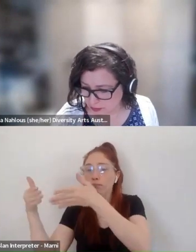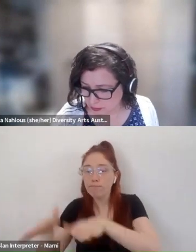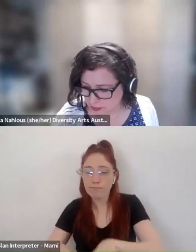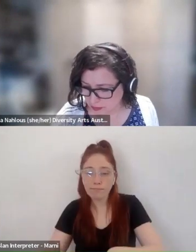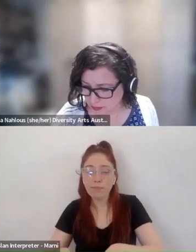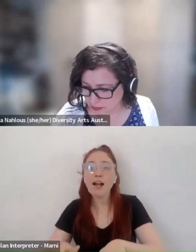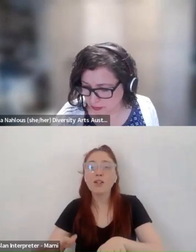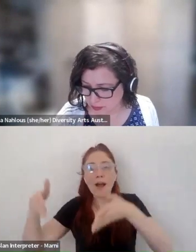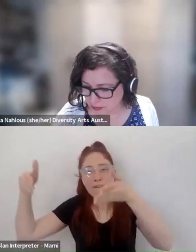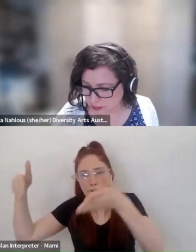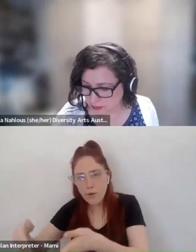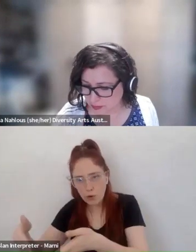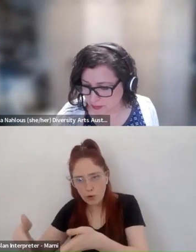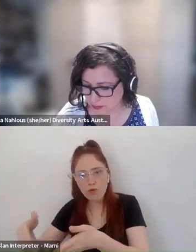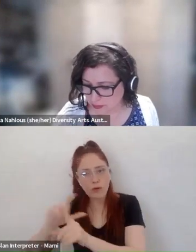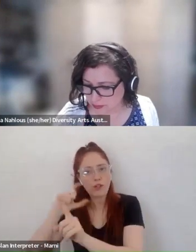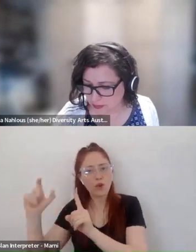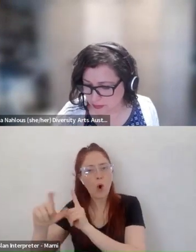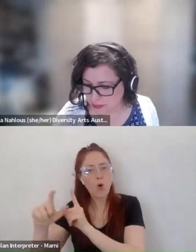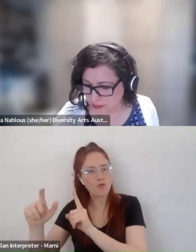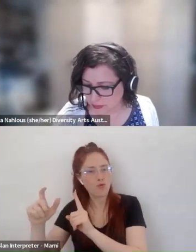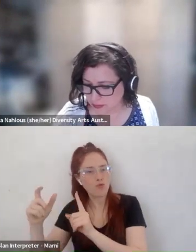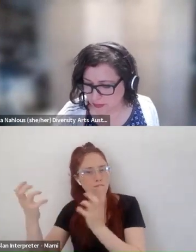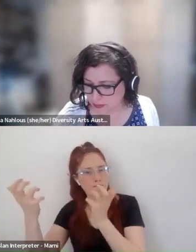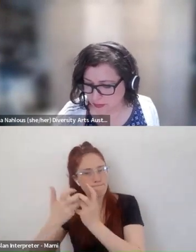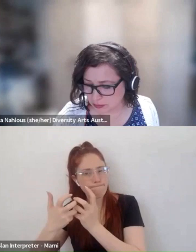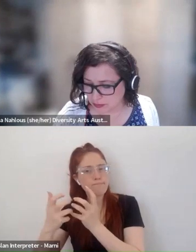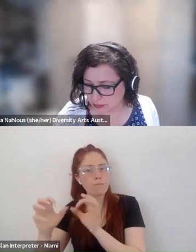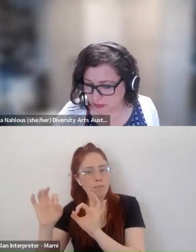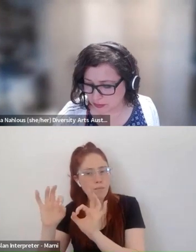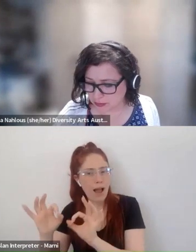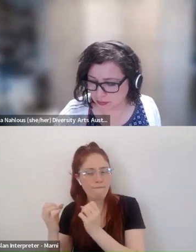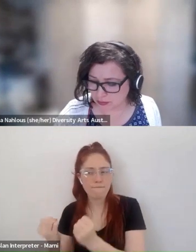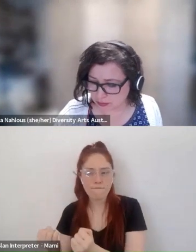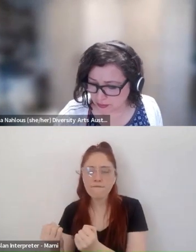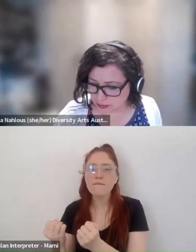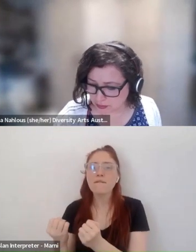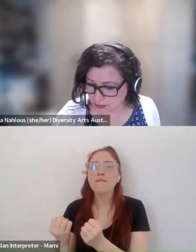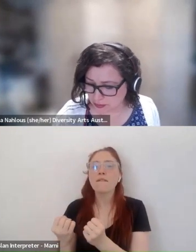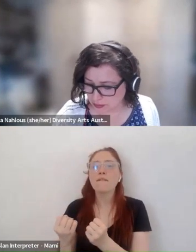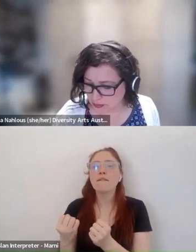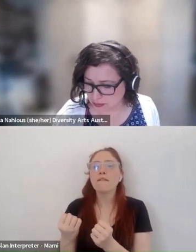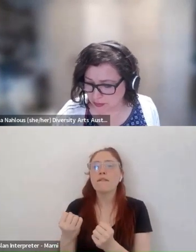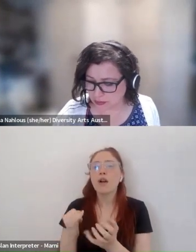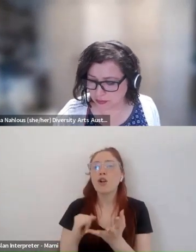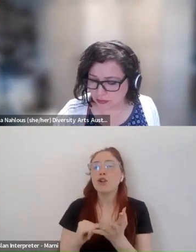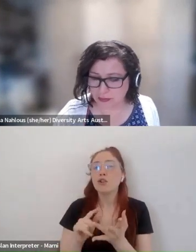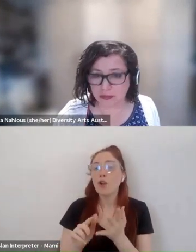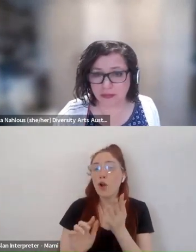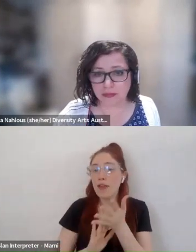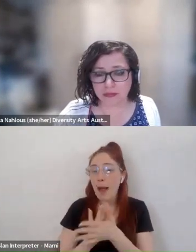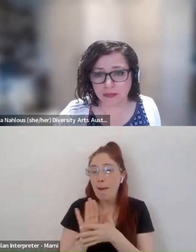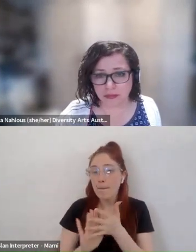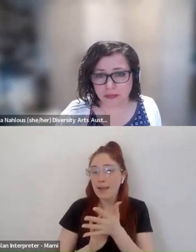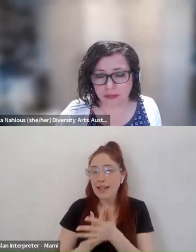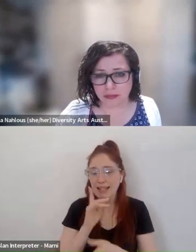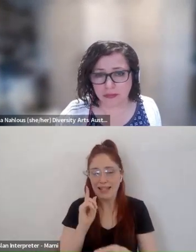guess that is super, super critical. They sometimes break into the timing of succession planning, and I know that